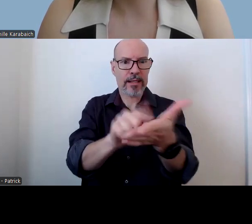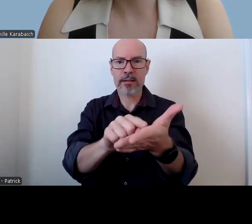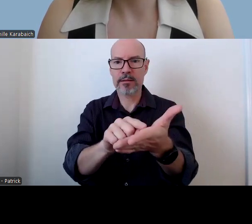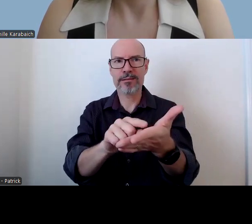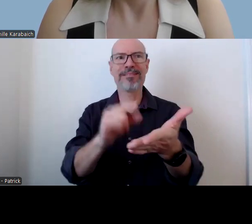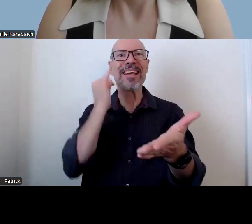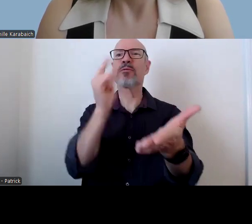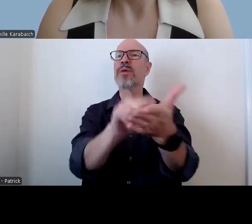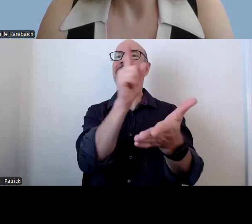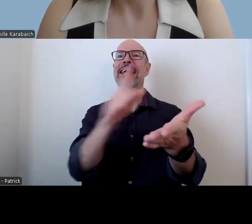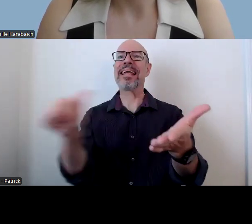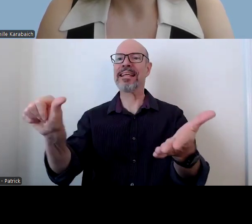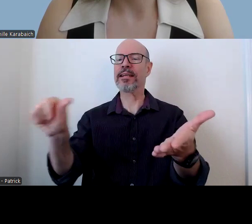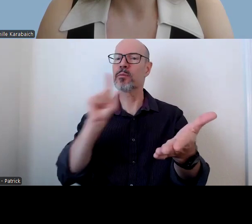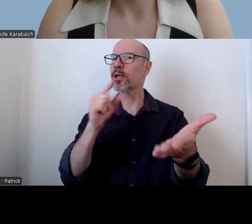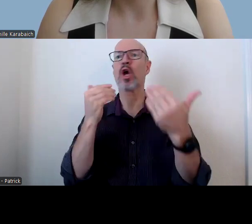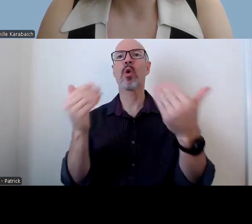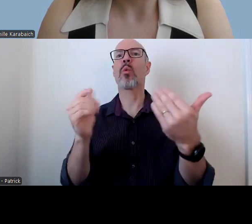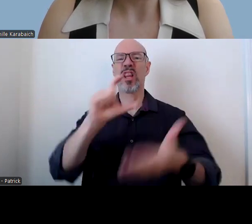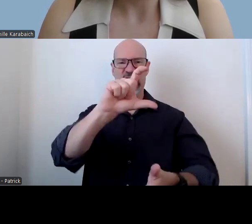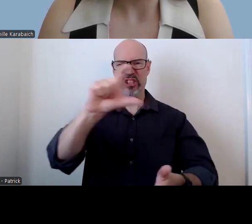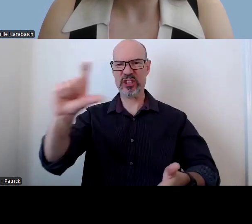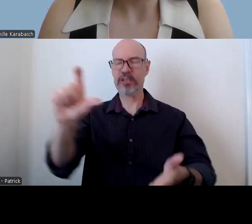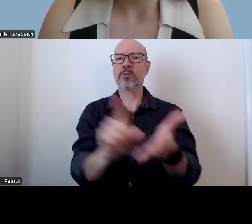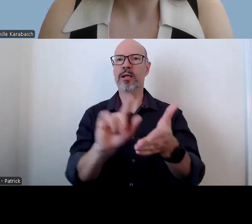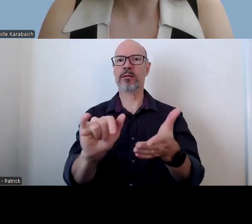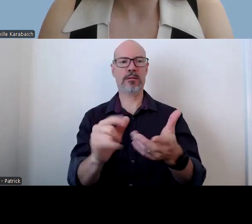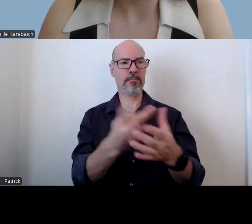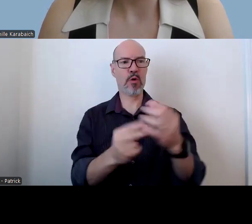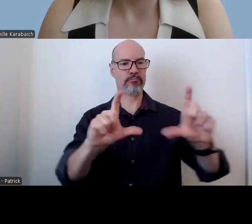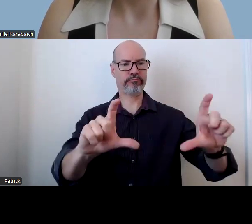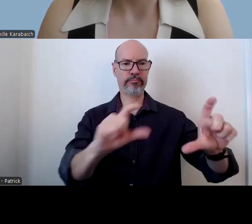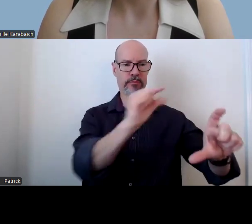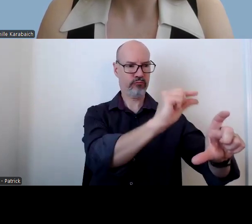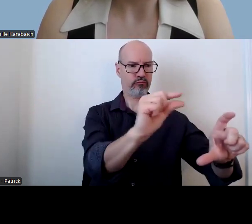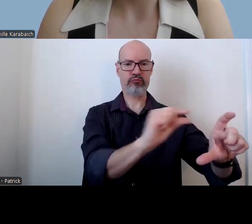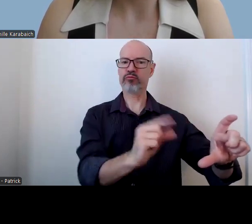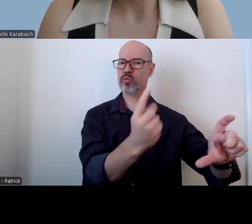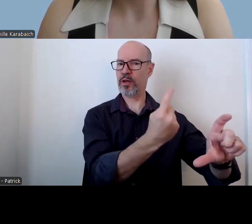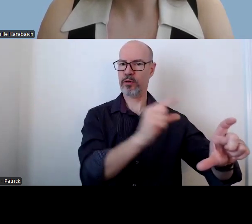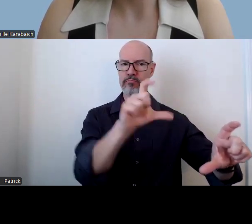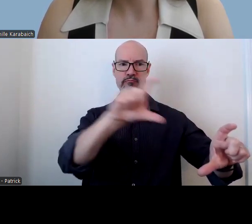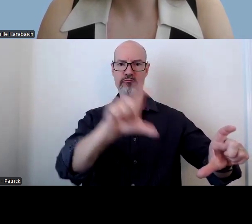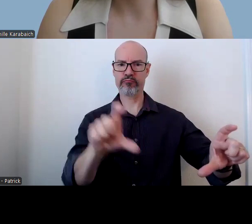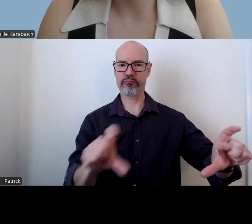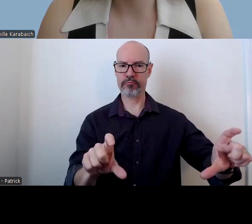you automatically print them in large print. Making sure that your websites are accessible or compatible